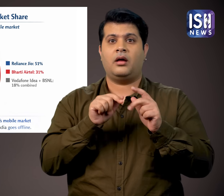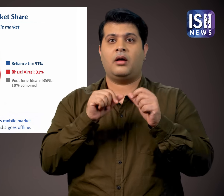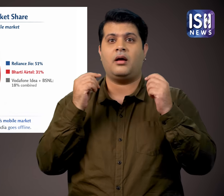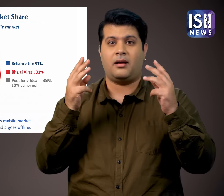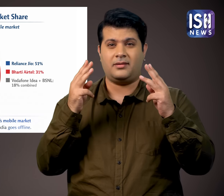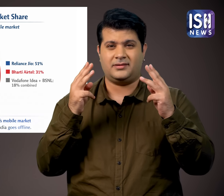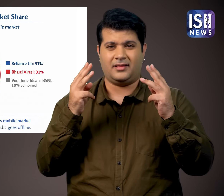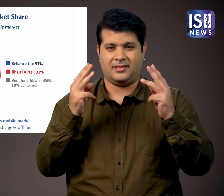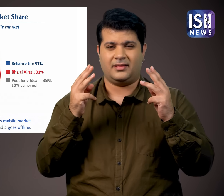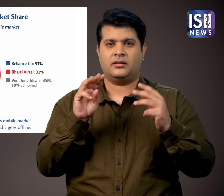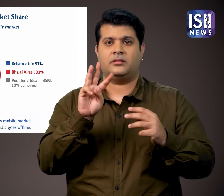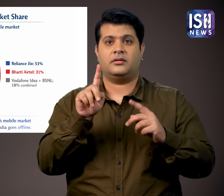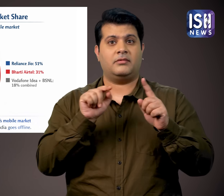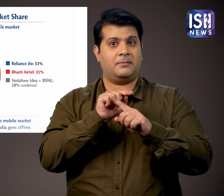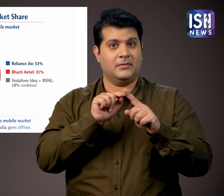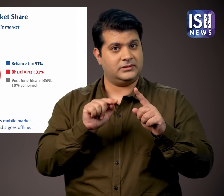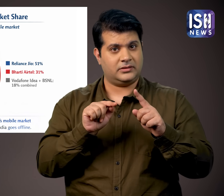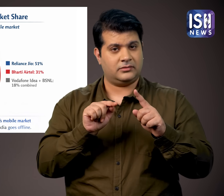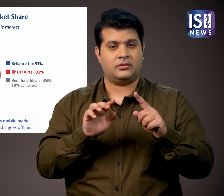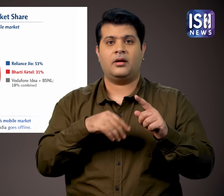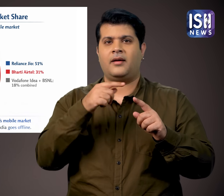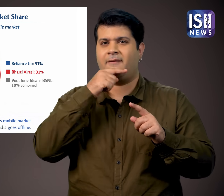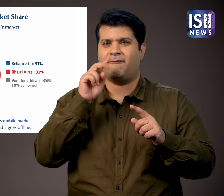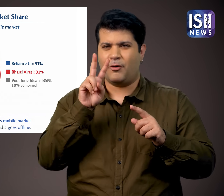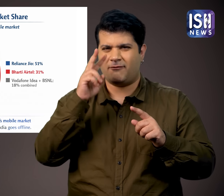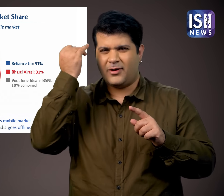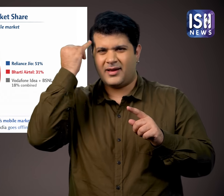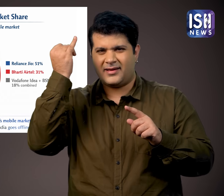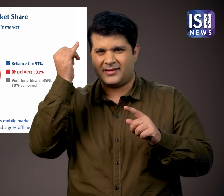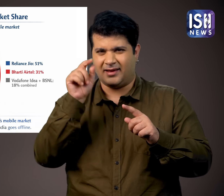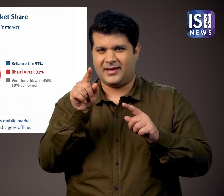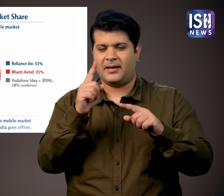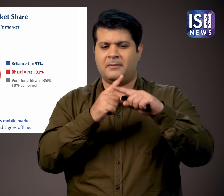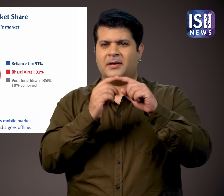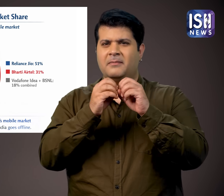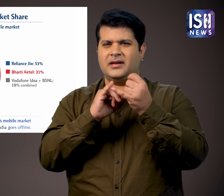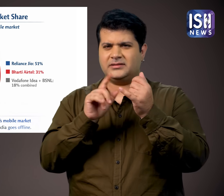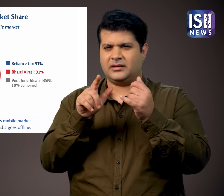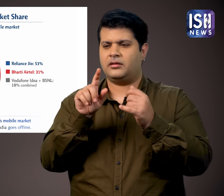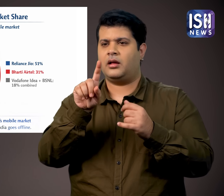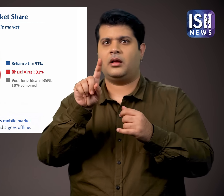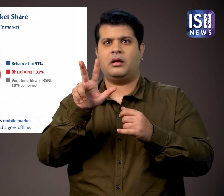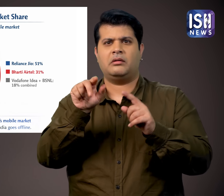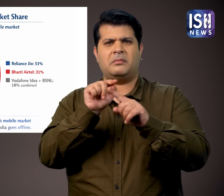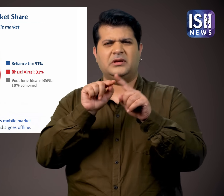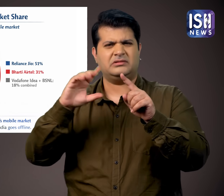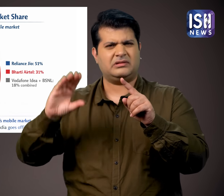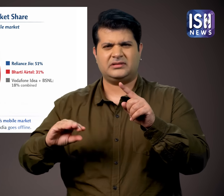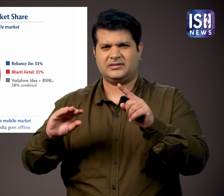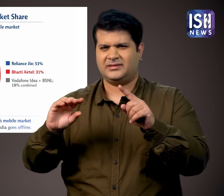while Bharti Airtel holds 31%, and Vodafone Idea + BSNL holds less than 18% share.